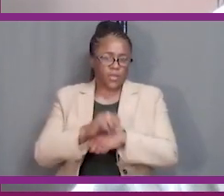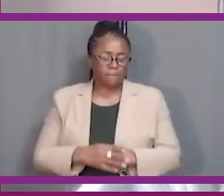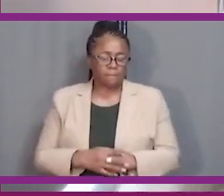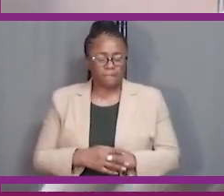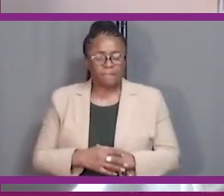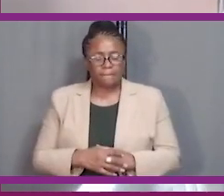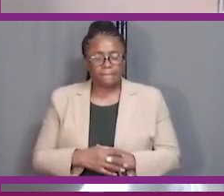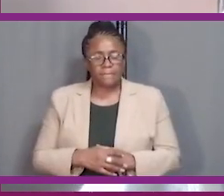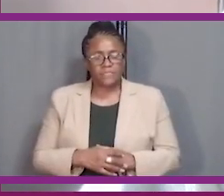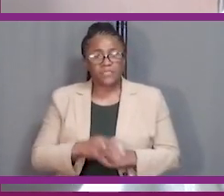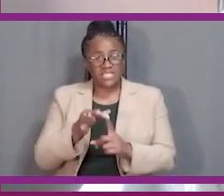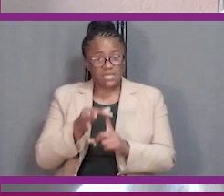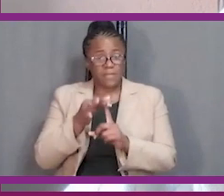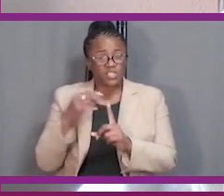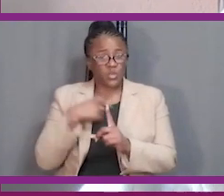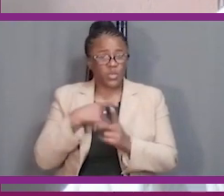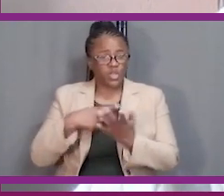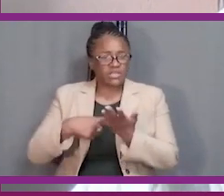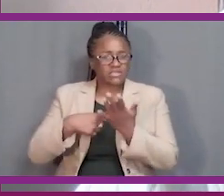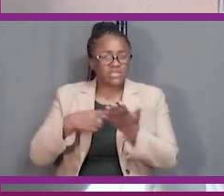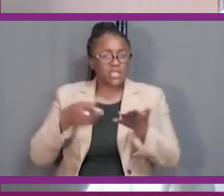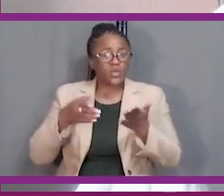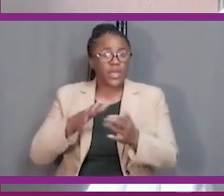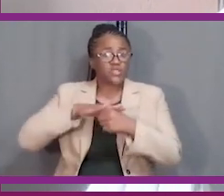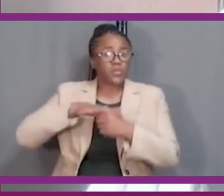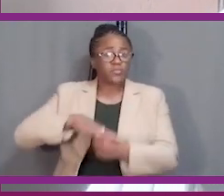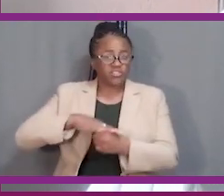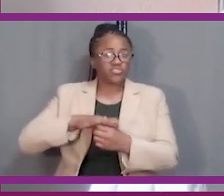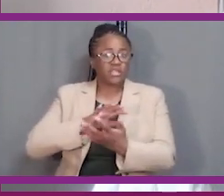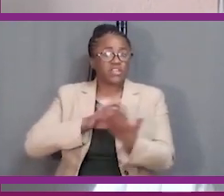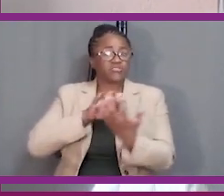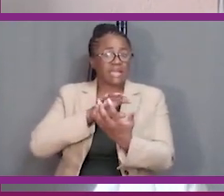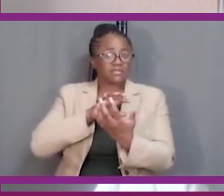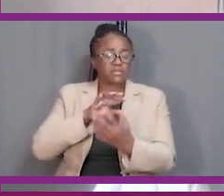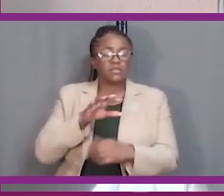and specifically with disability, wherever there's oppression, there is violence and disability is